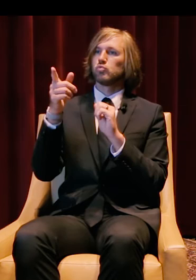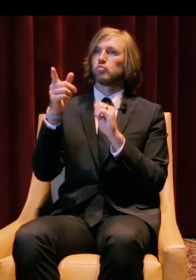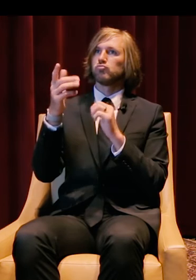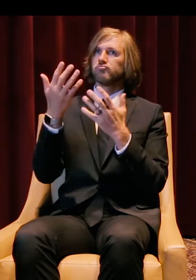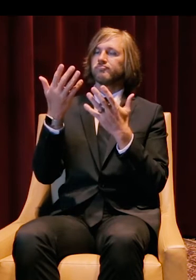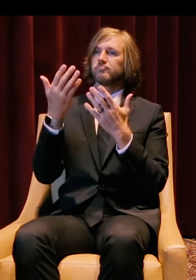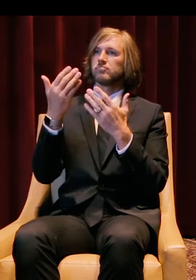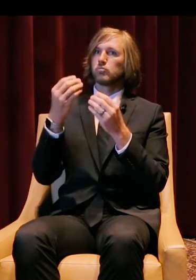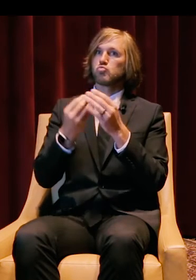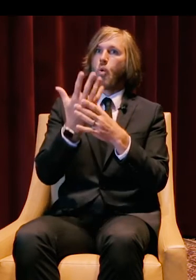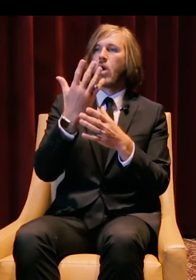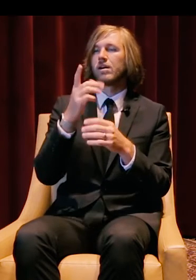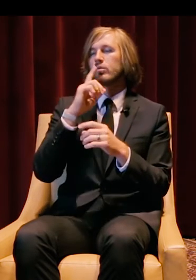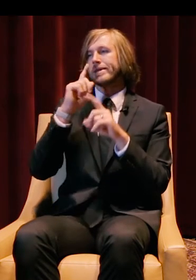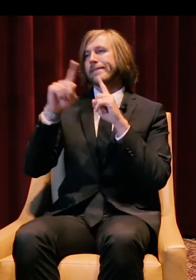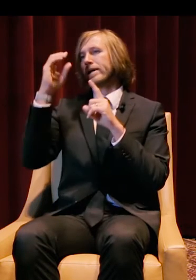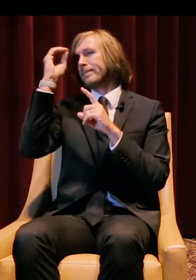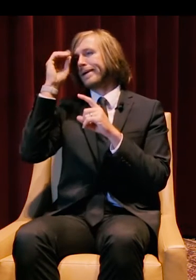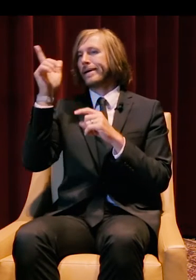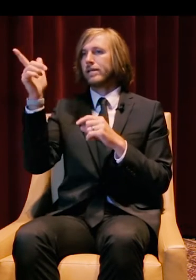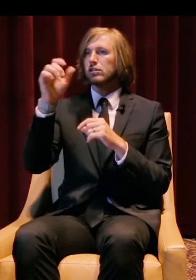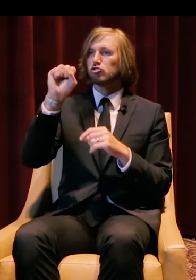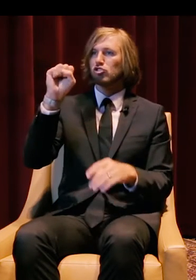well, there's all kinds of opinions on search engine optimization,